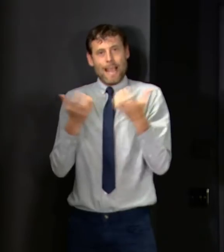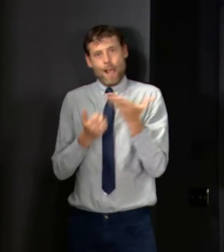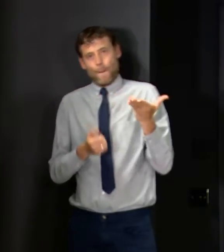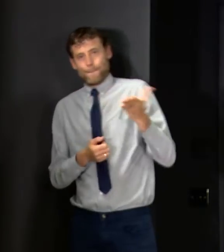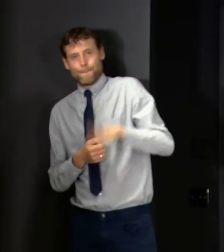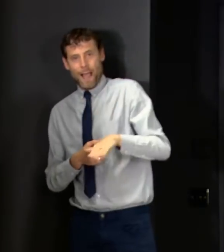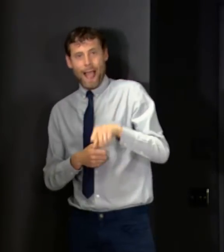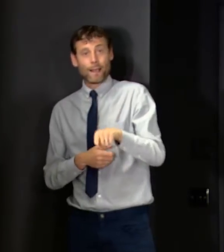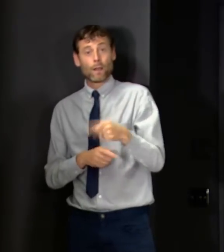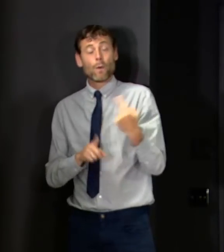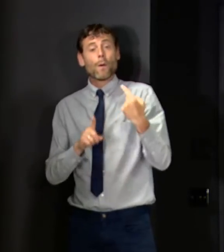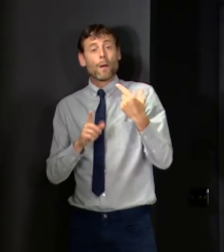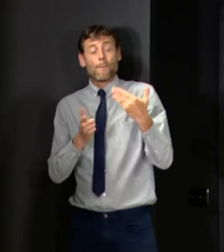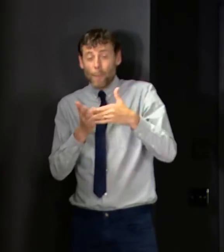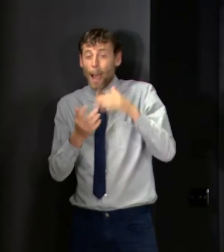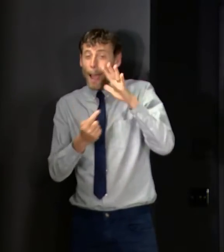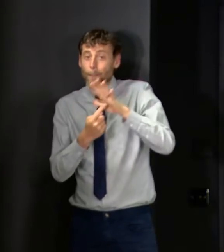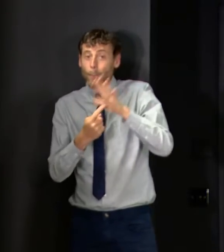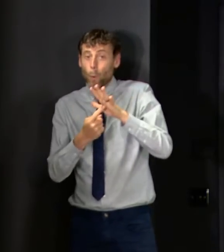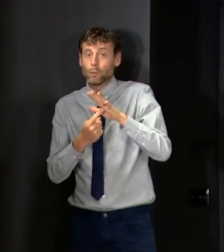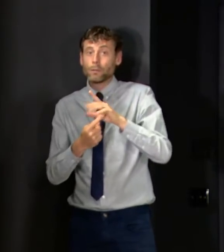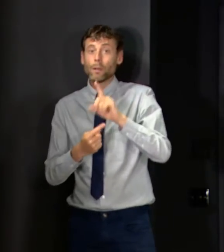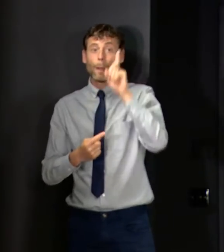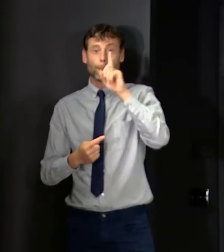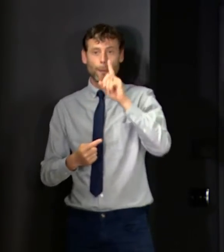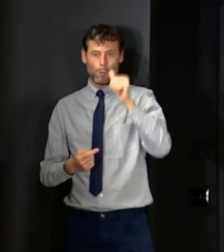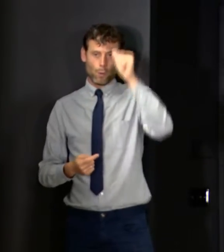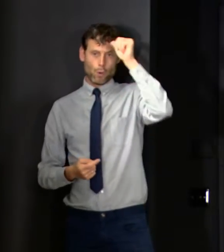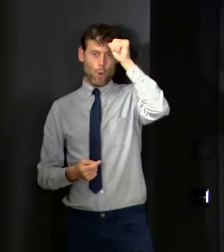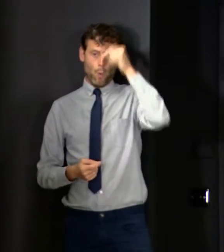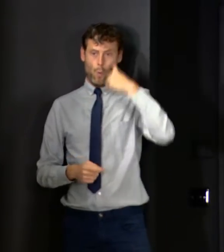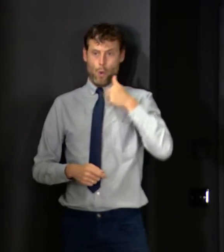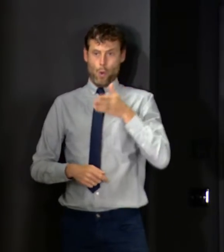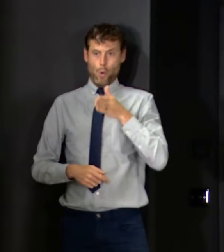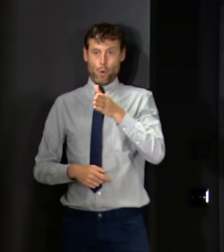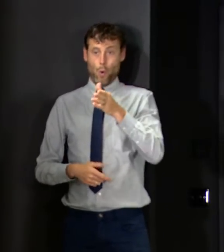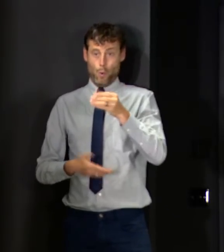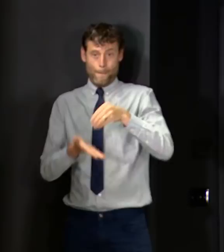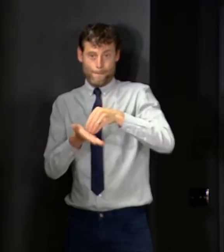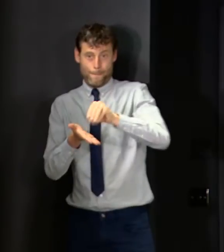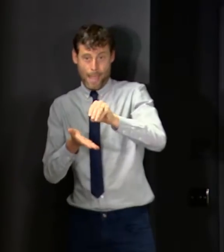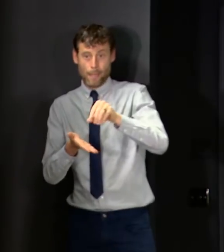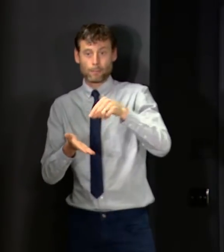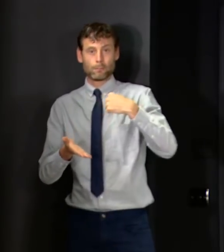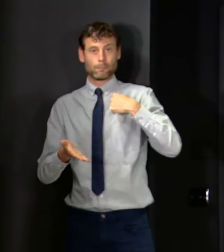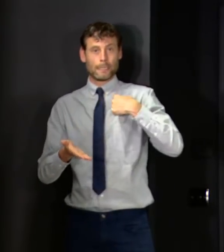in doing so. If you are self-employed, the UK Self-employed Scheme is extended as well